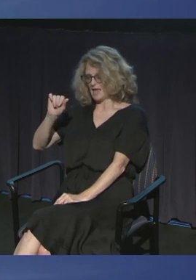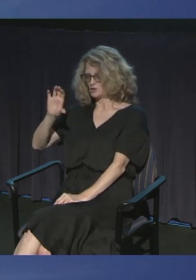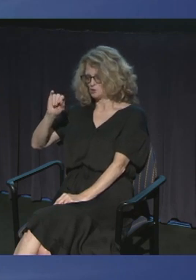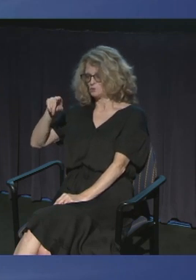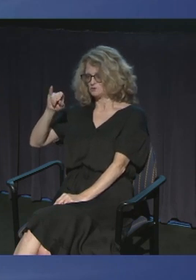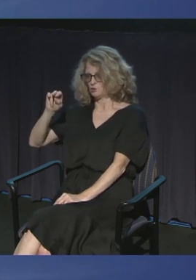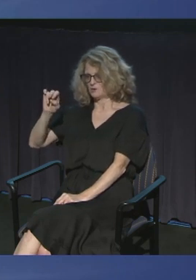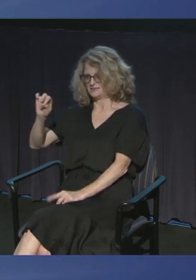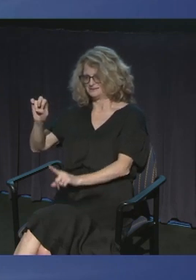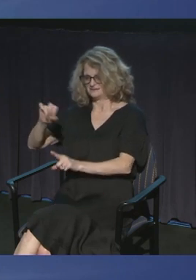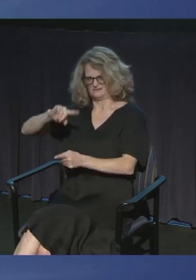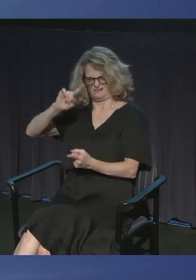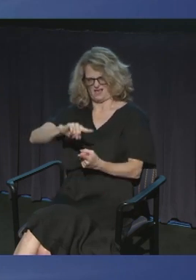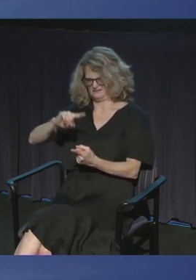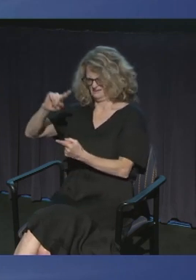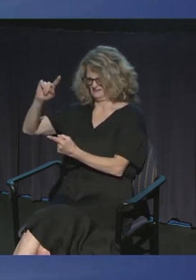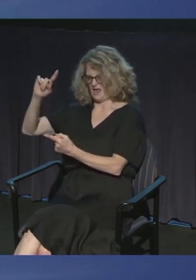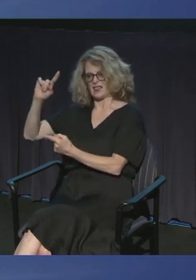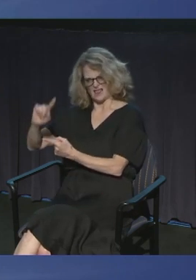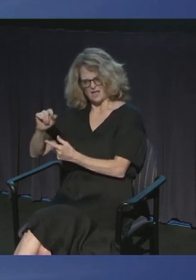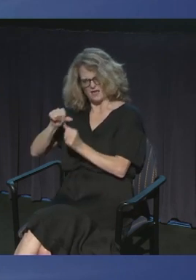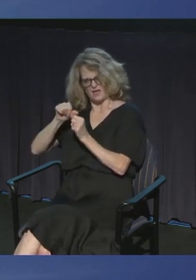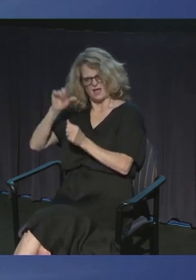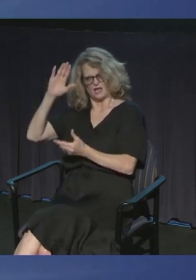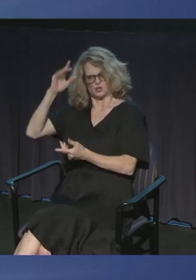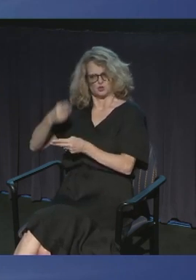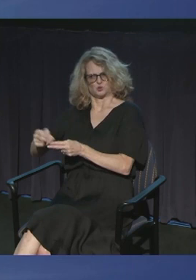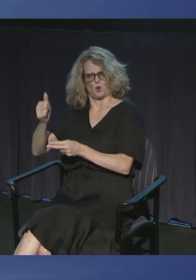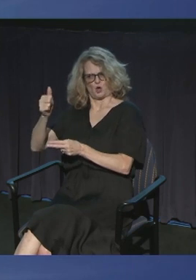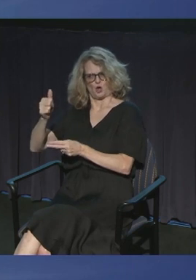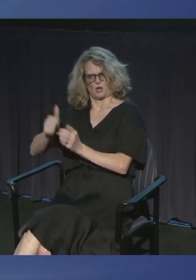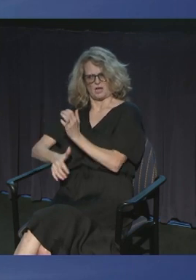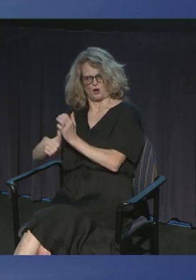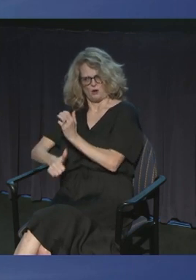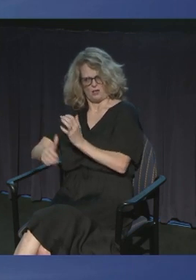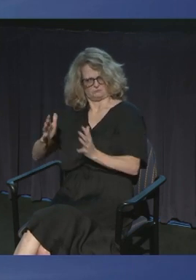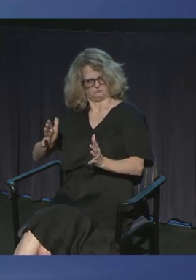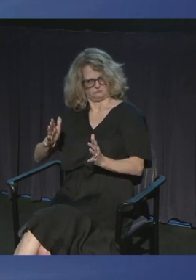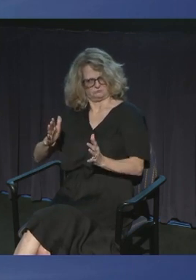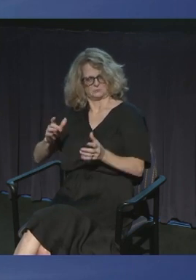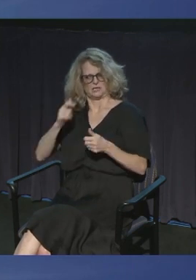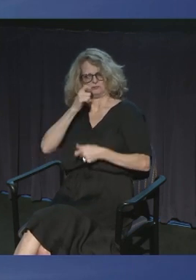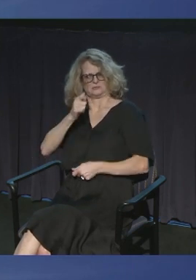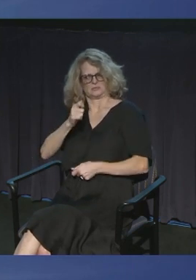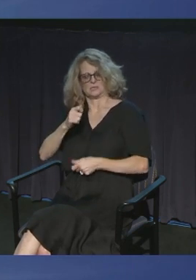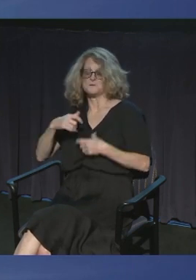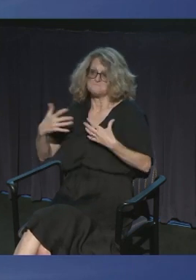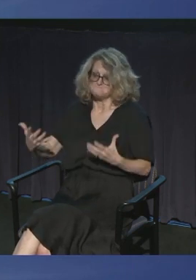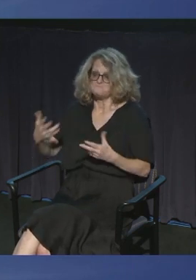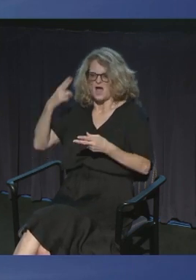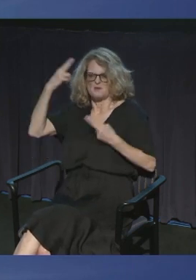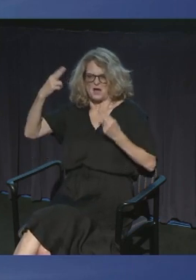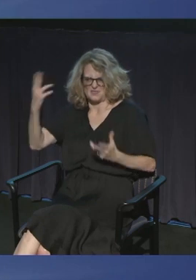CORRELATION. WE DO NOT REALLY SAY THIS IS CAUSATIVE. BUT IT IS A HYPOTHESIS THAT LACHNOSPIRACEAE MAY BE